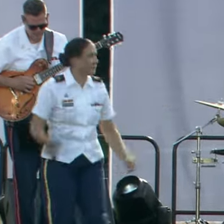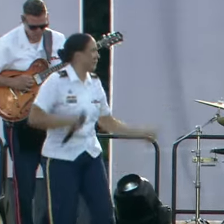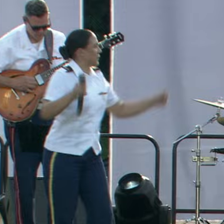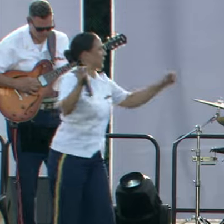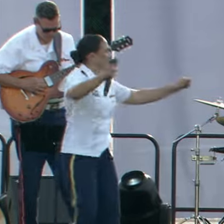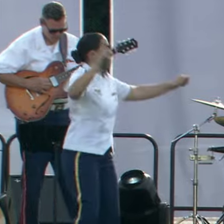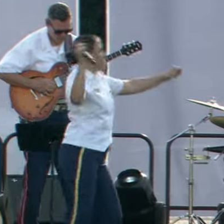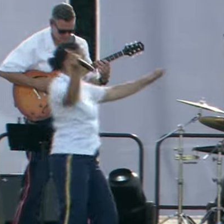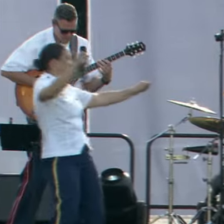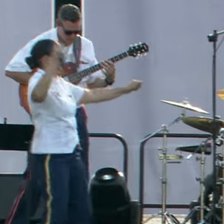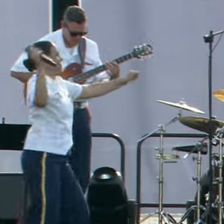Come on.